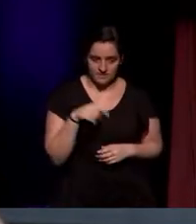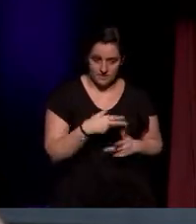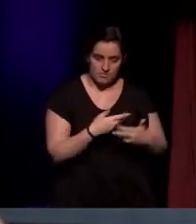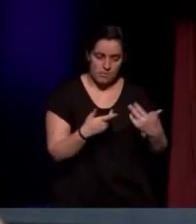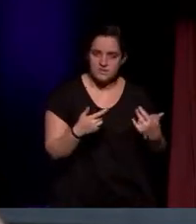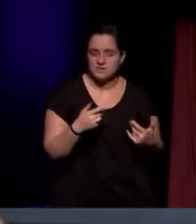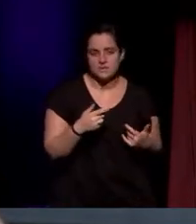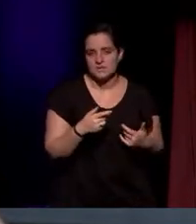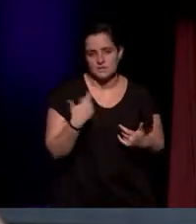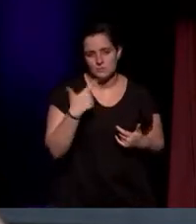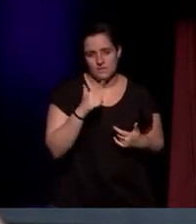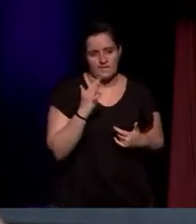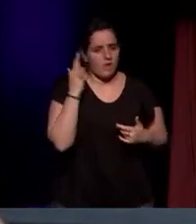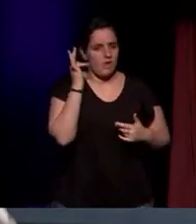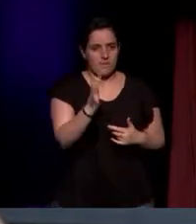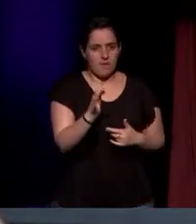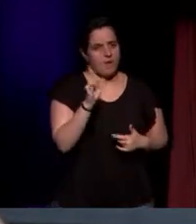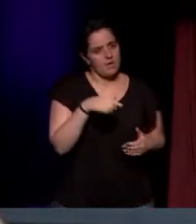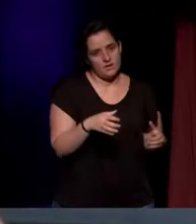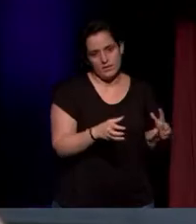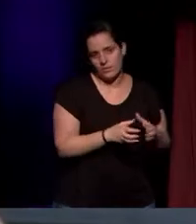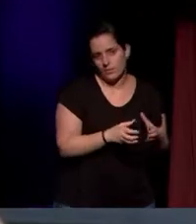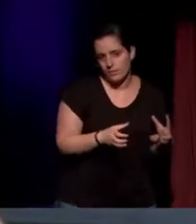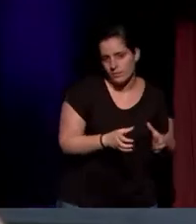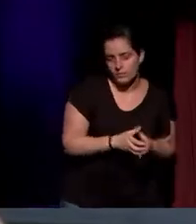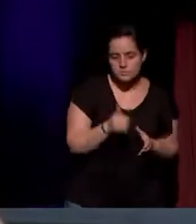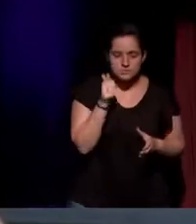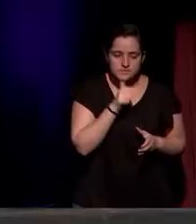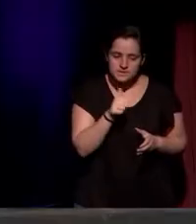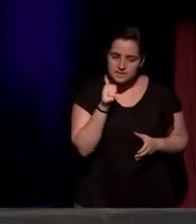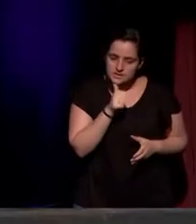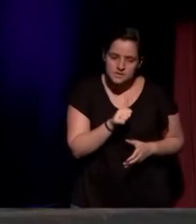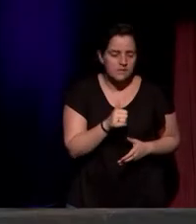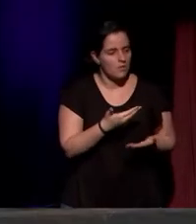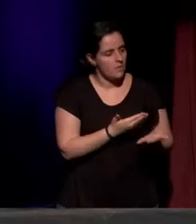is a group of girls who have been arguing